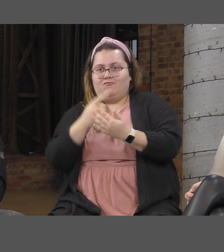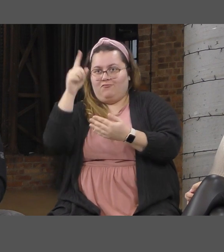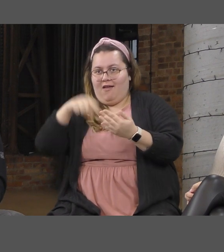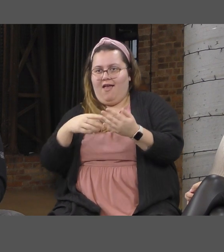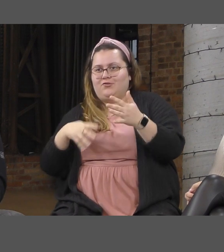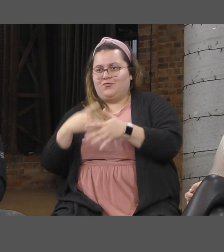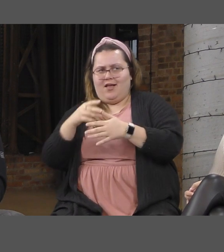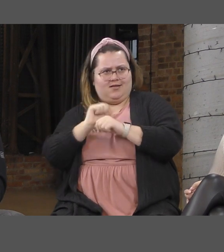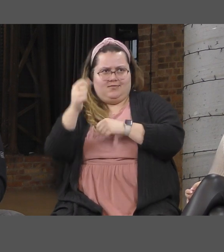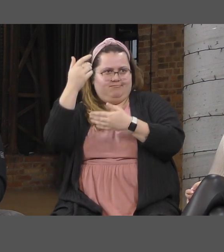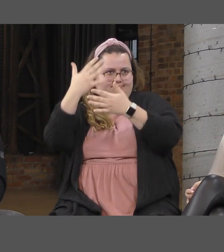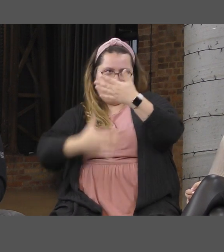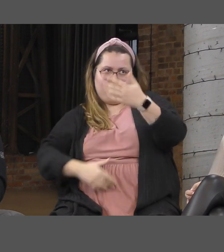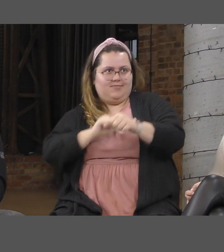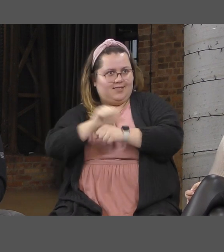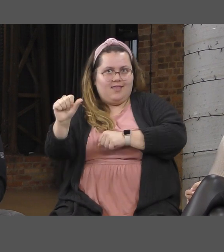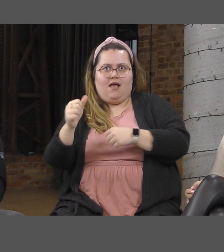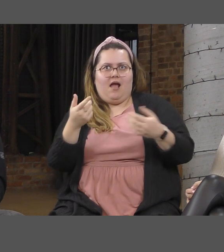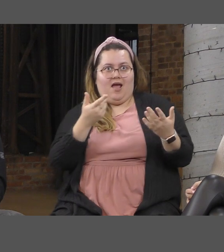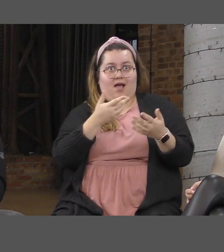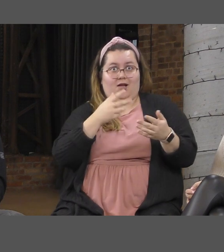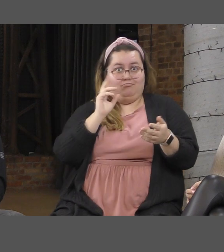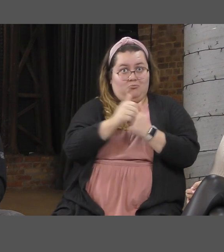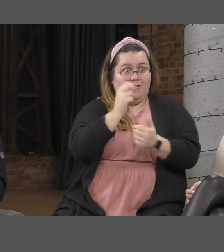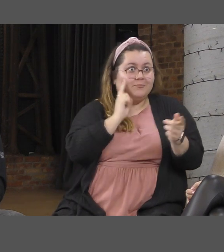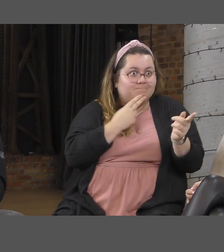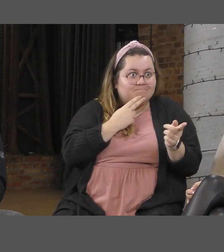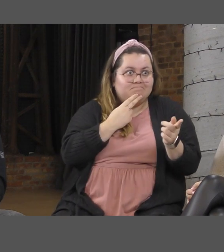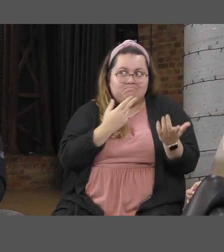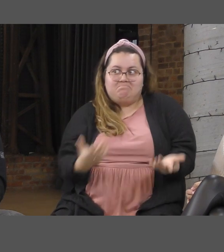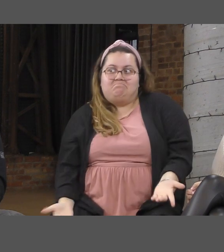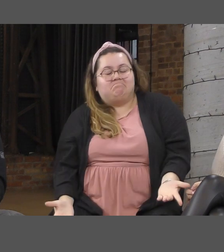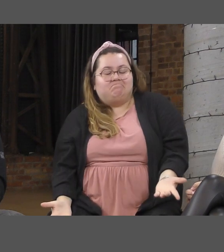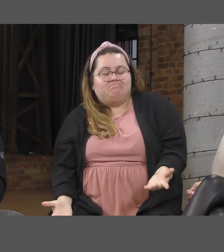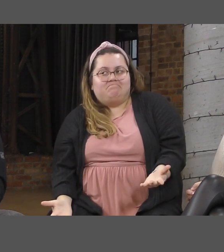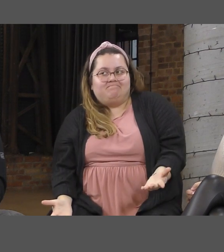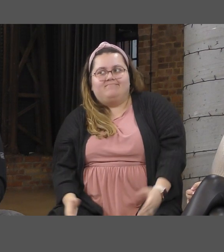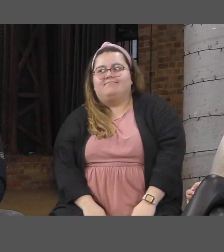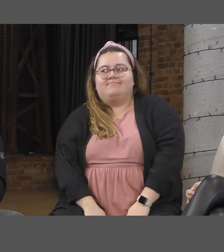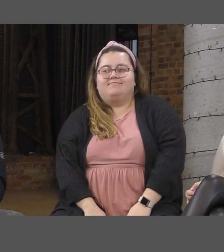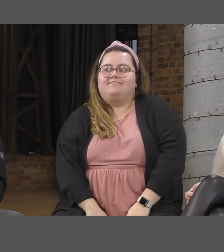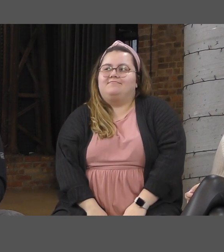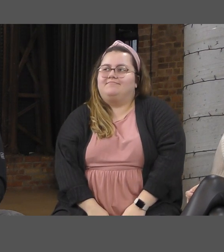I don't know whether because the fact that she is deaf. After all, she had a huge experience. Well.